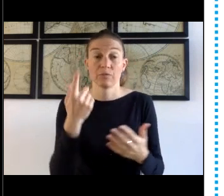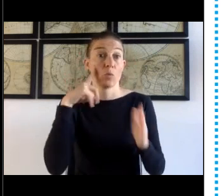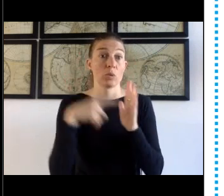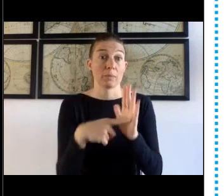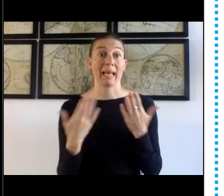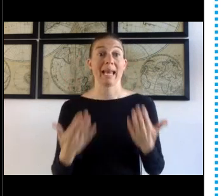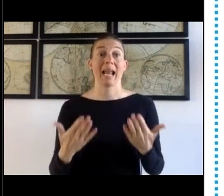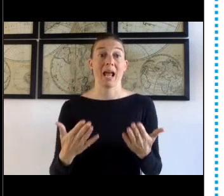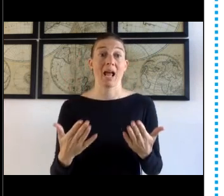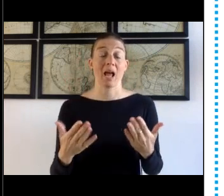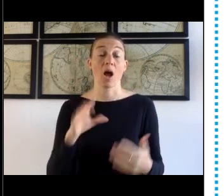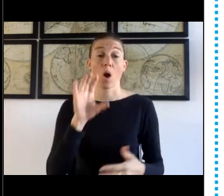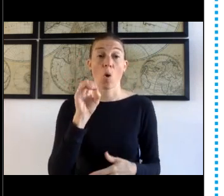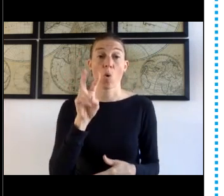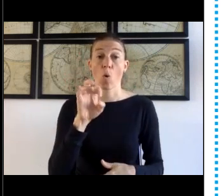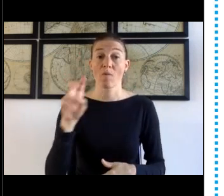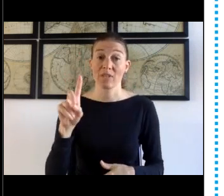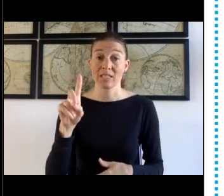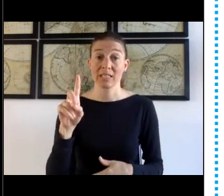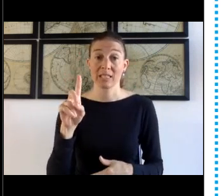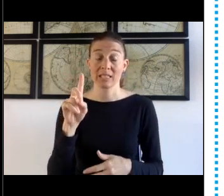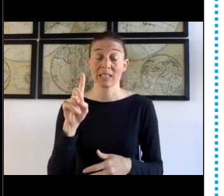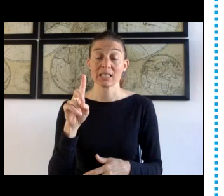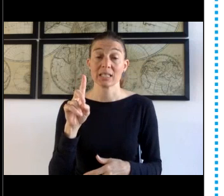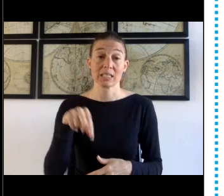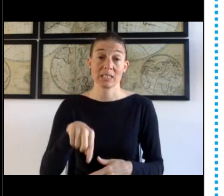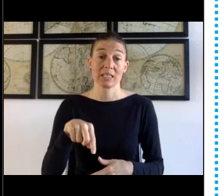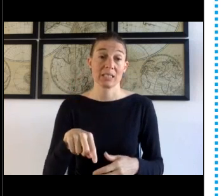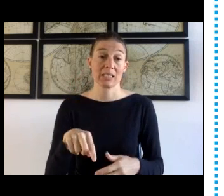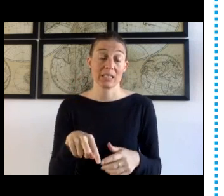We'll talk about this a bit later at the end of my presentation.